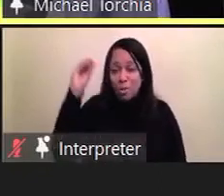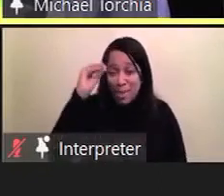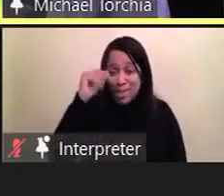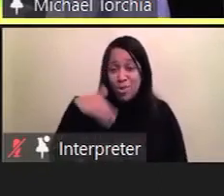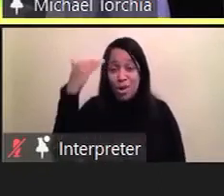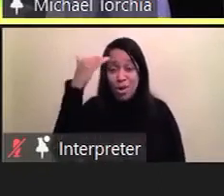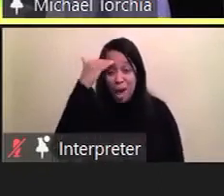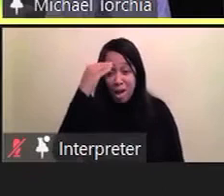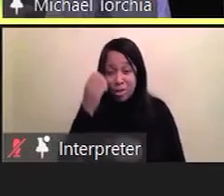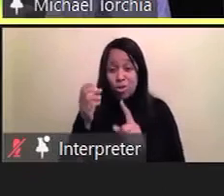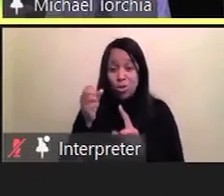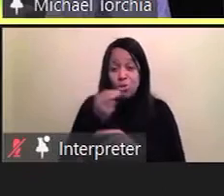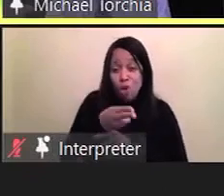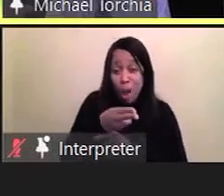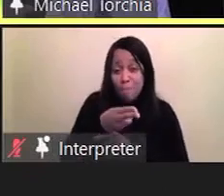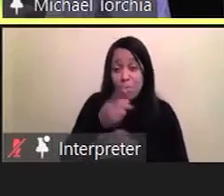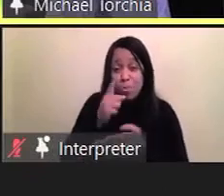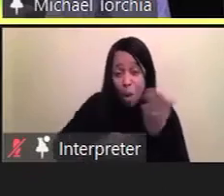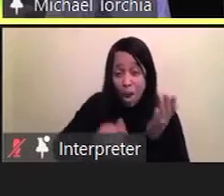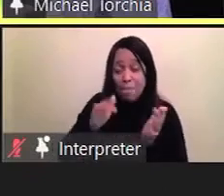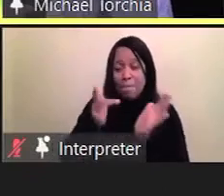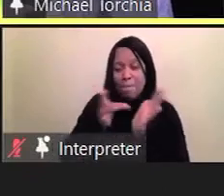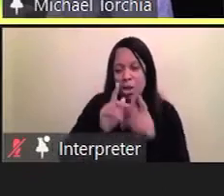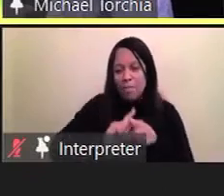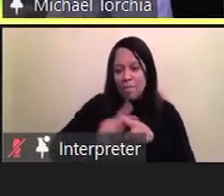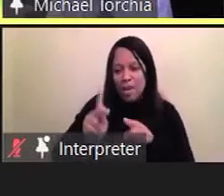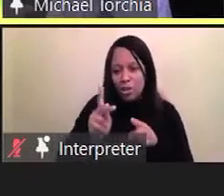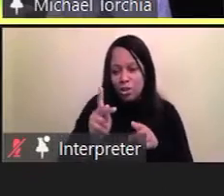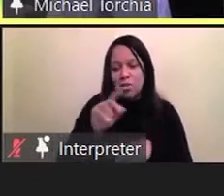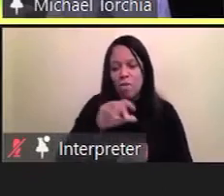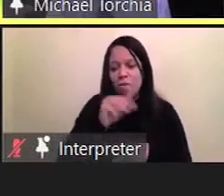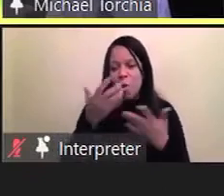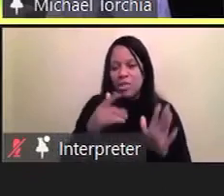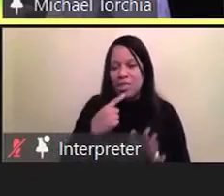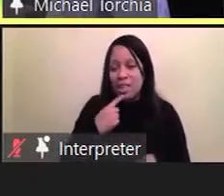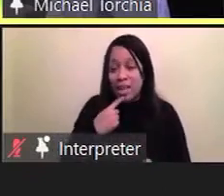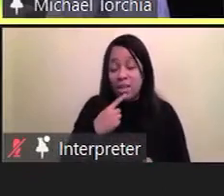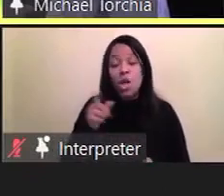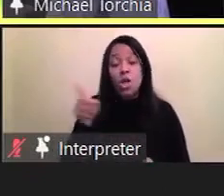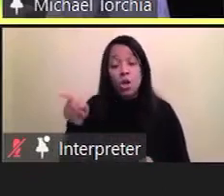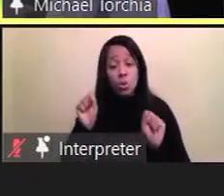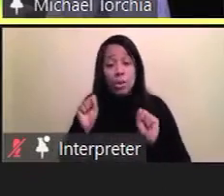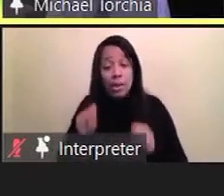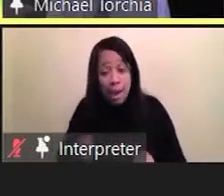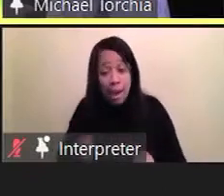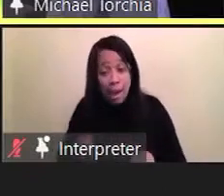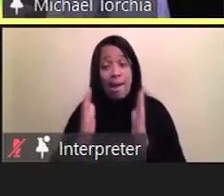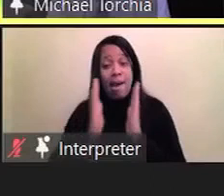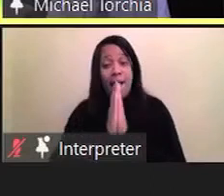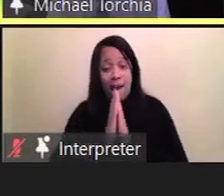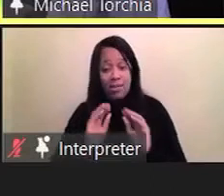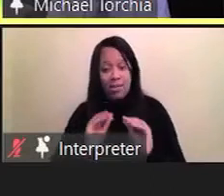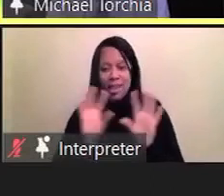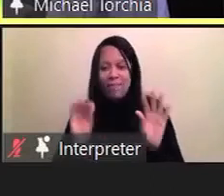So you can do all sorts of things. You can ask for clarification from your employee's doctor.